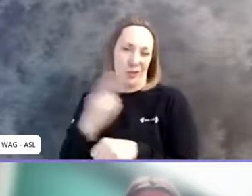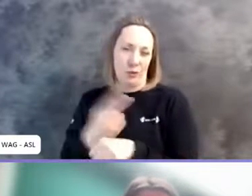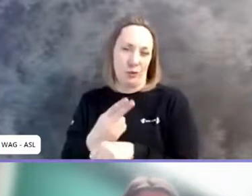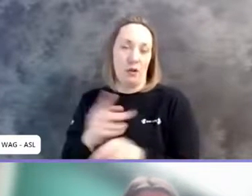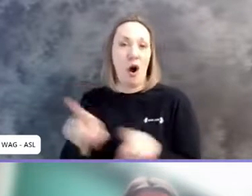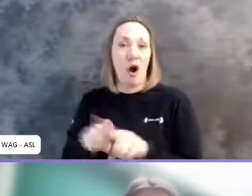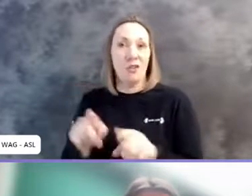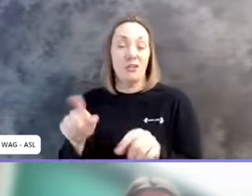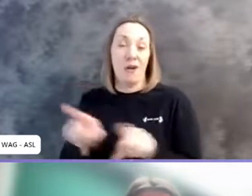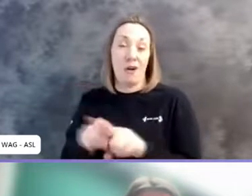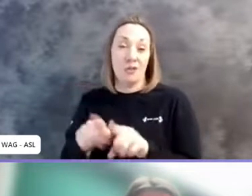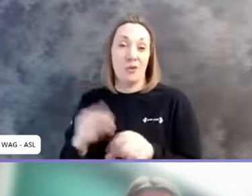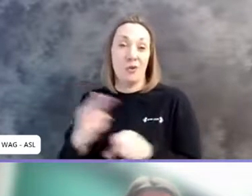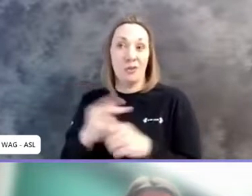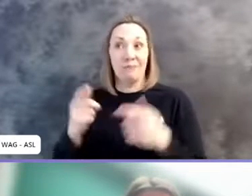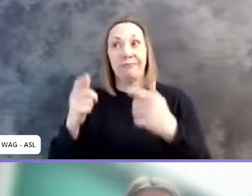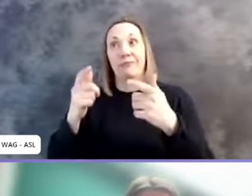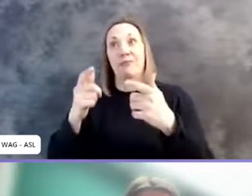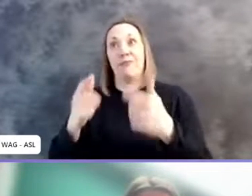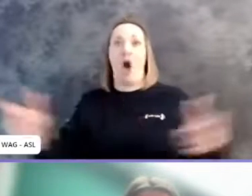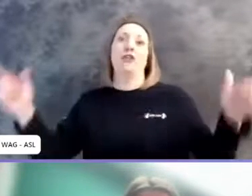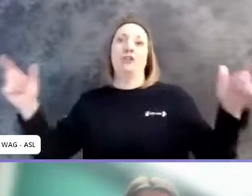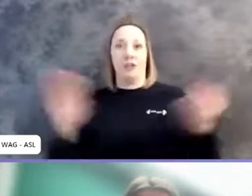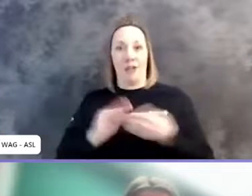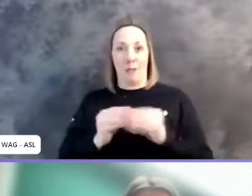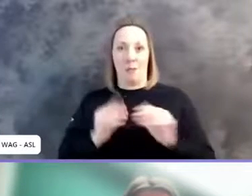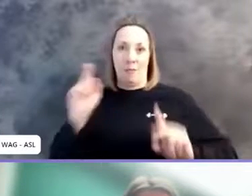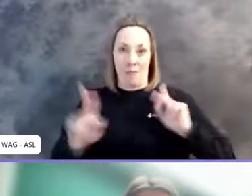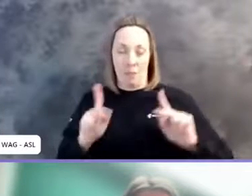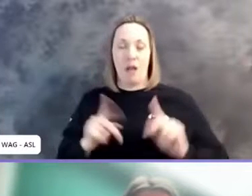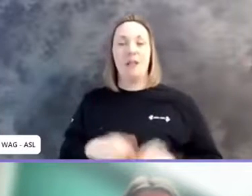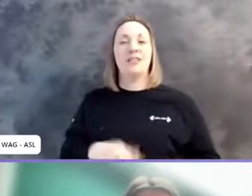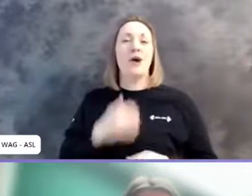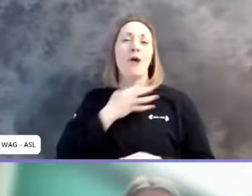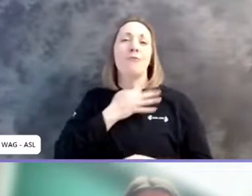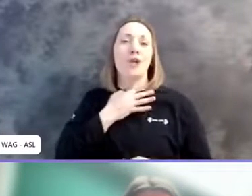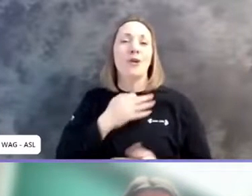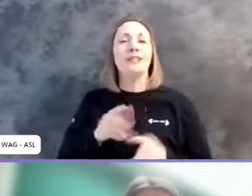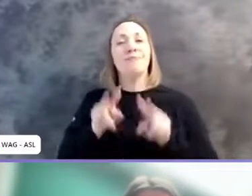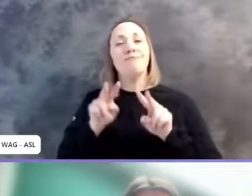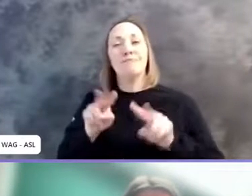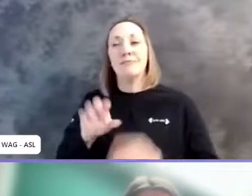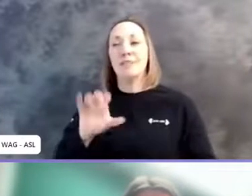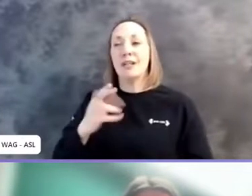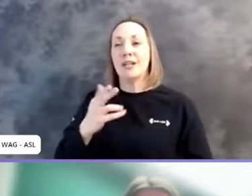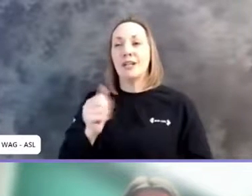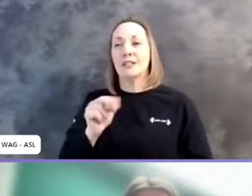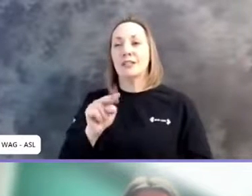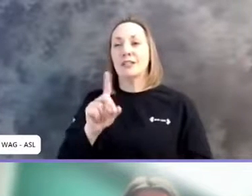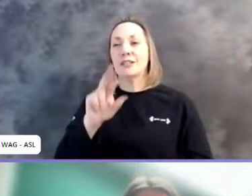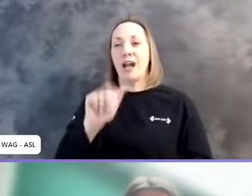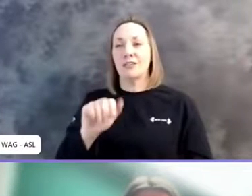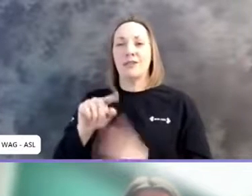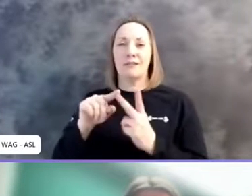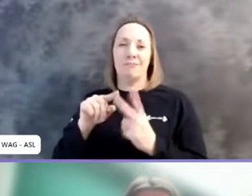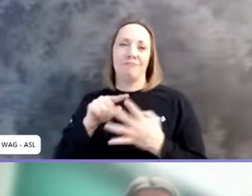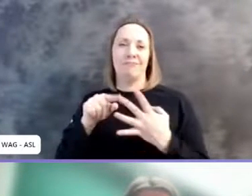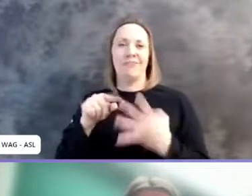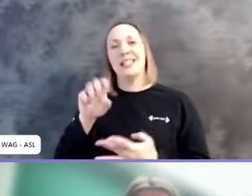how we design and build products that can be built and used by everyone. We are doing set scale at a large